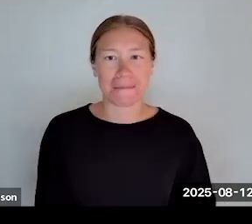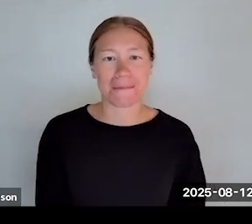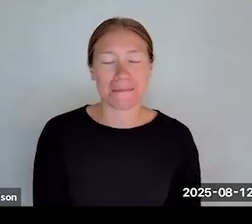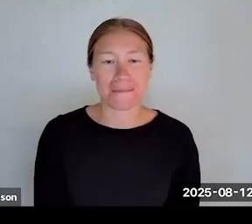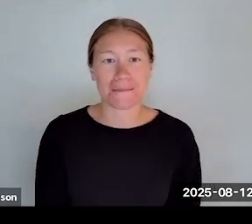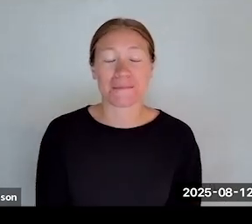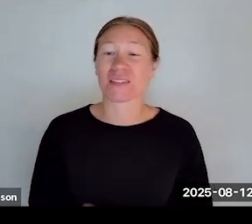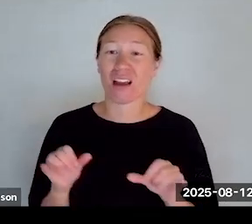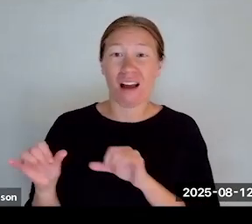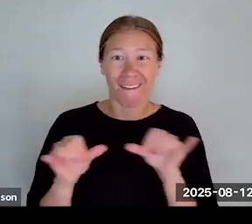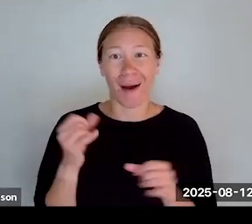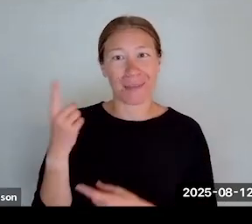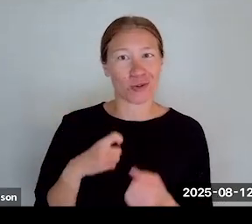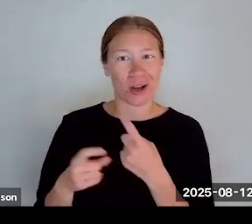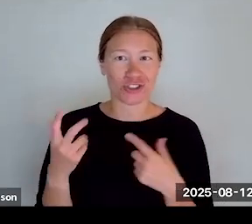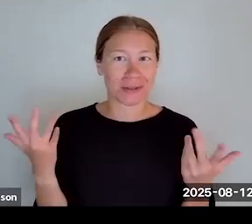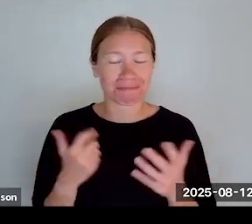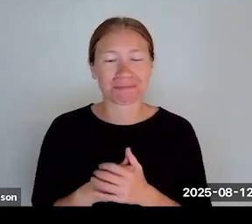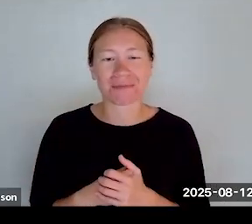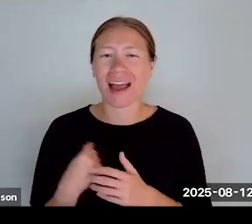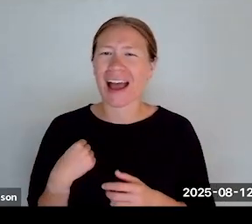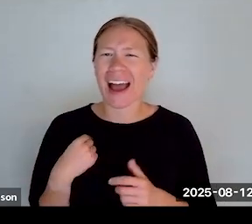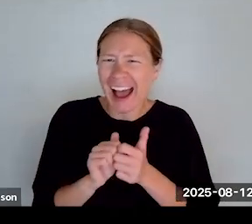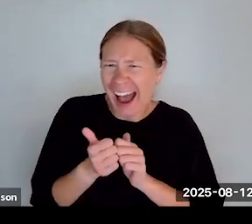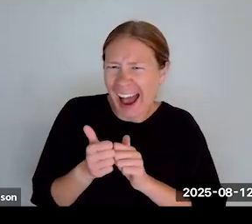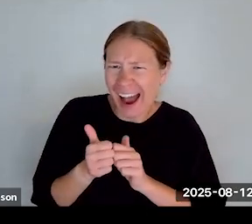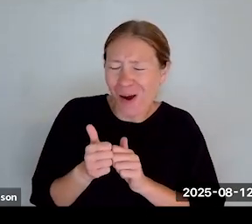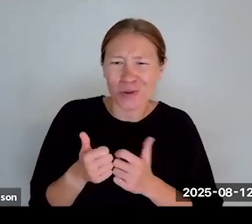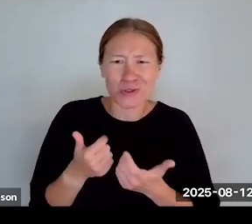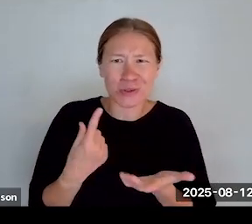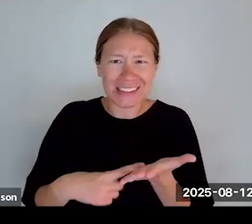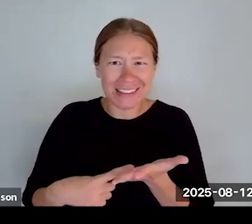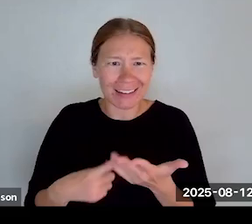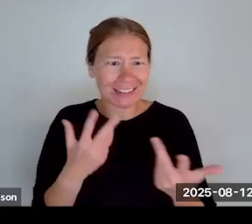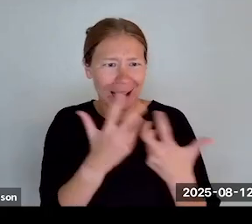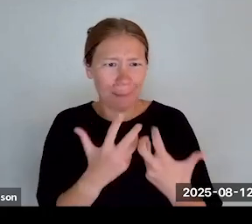A common question we receive concerns how to discuss accommodations with employees in the workplace.